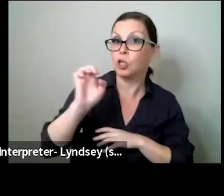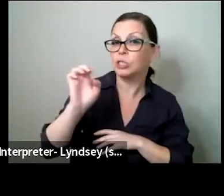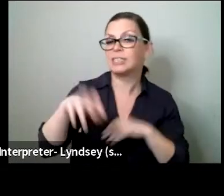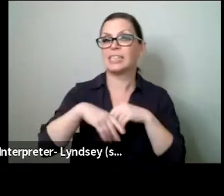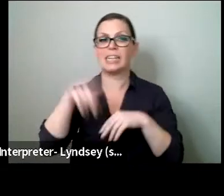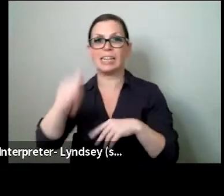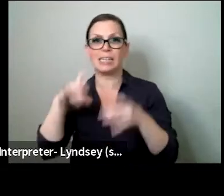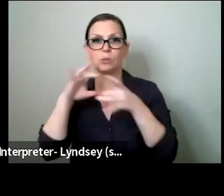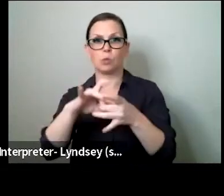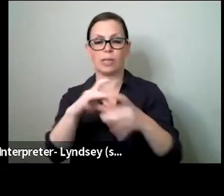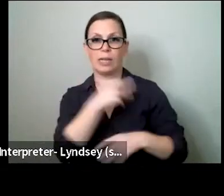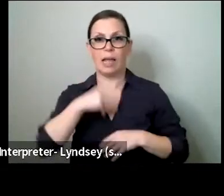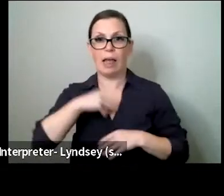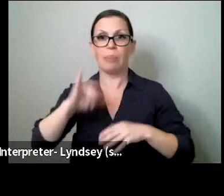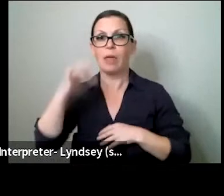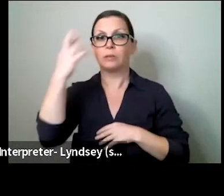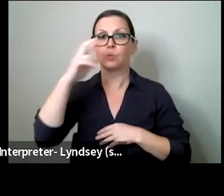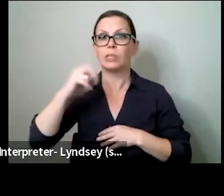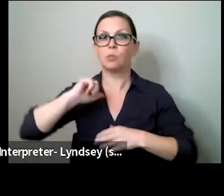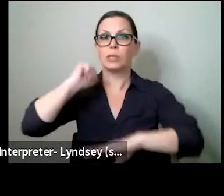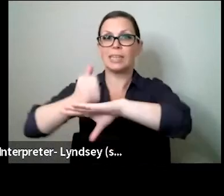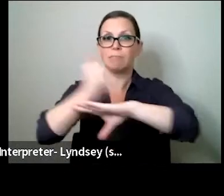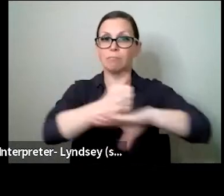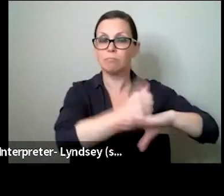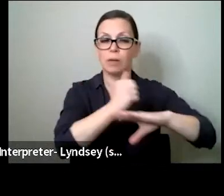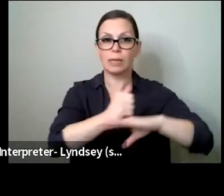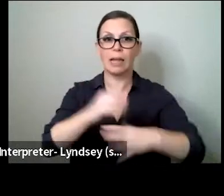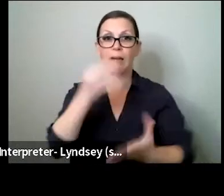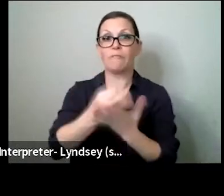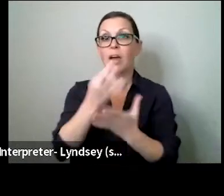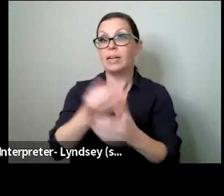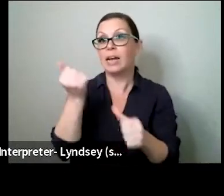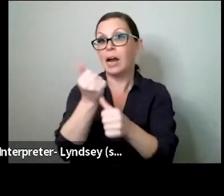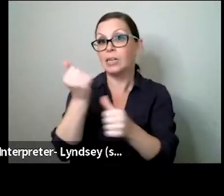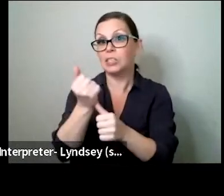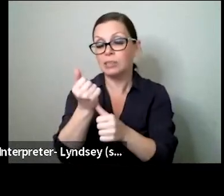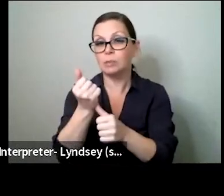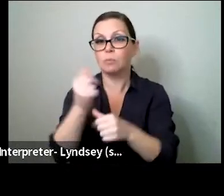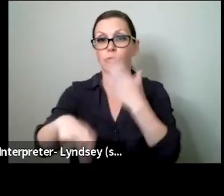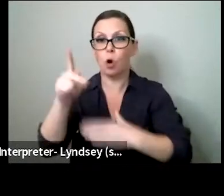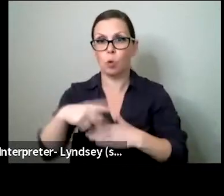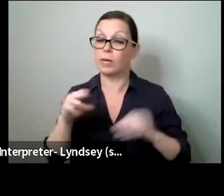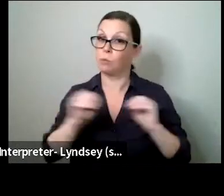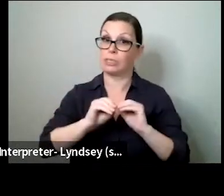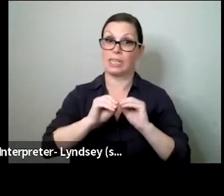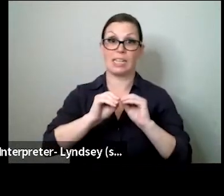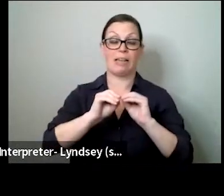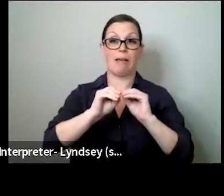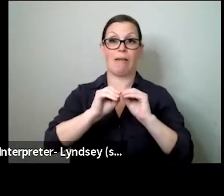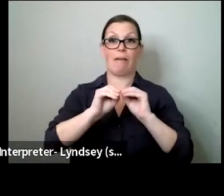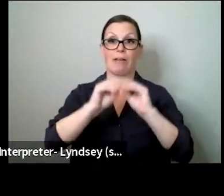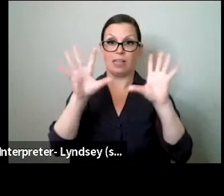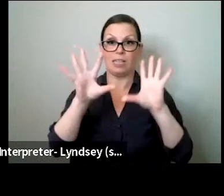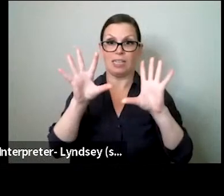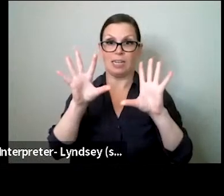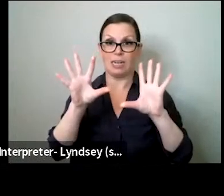up all these financial assistance programs. It became clear that there was more that we needed to do.